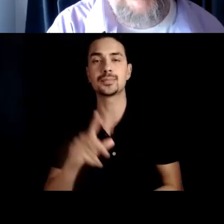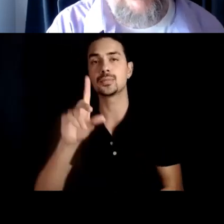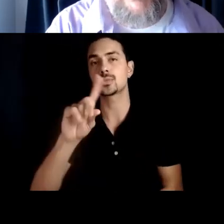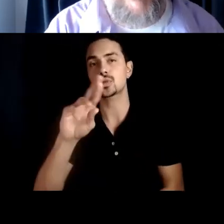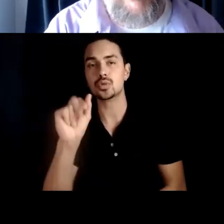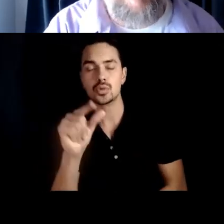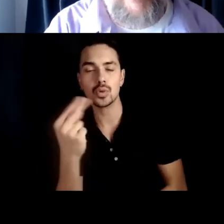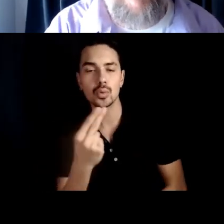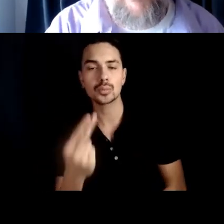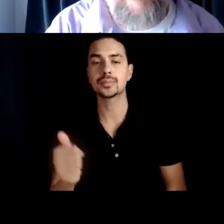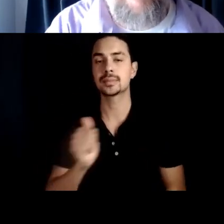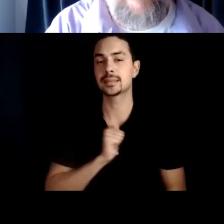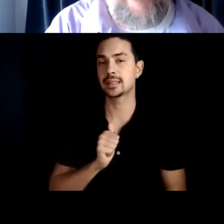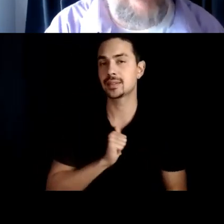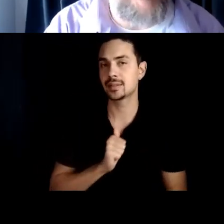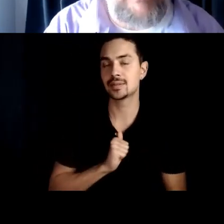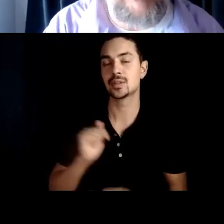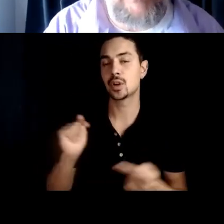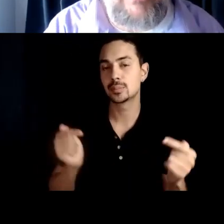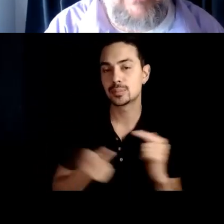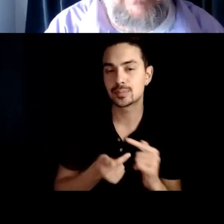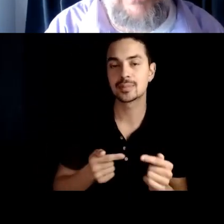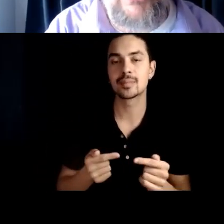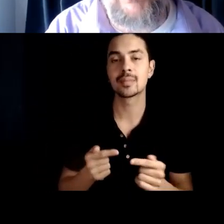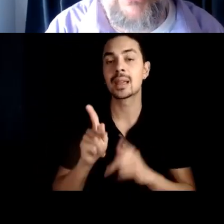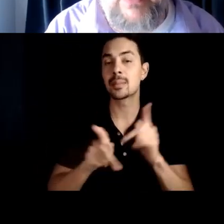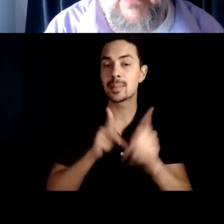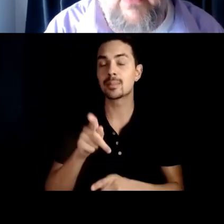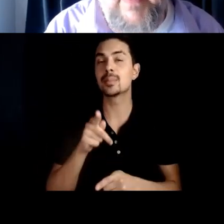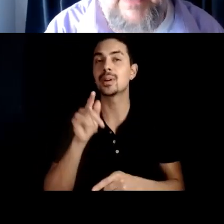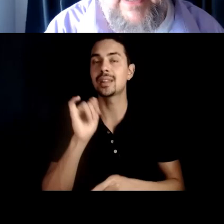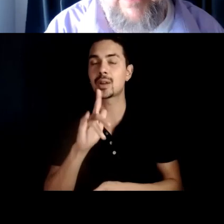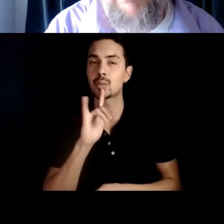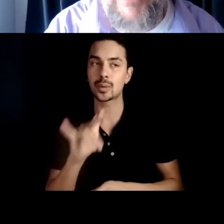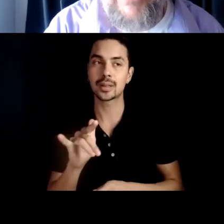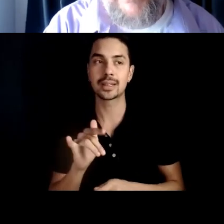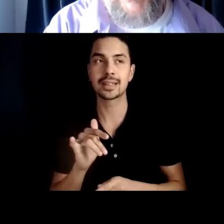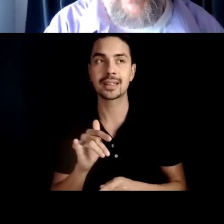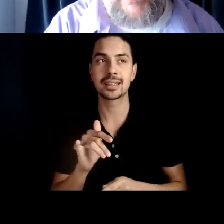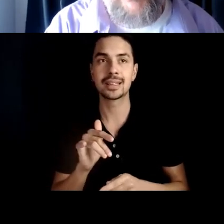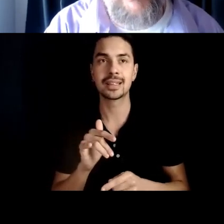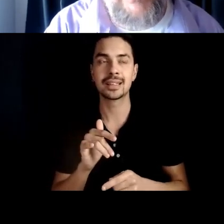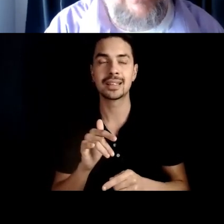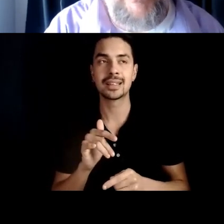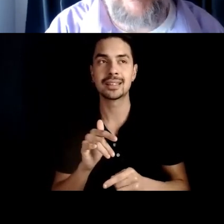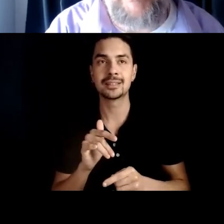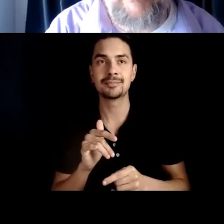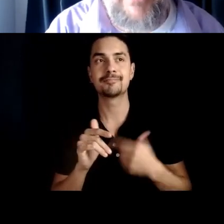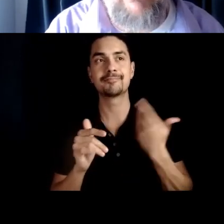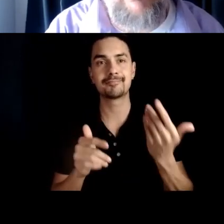used to be a make or break point for folks accessing additional gender-affirming care. So I encourage all of us to think about